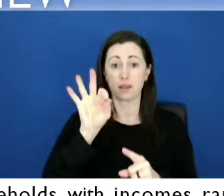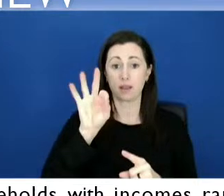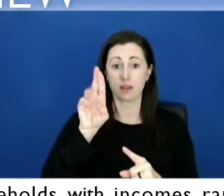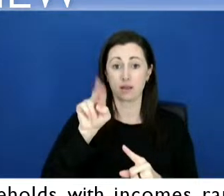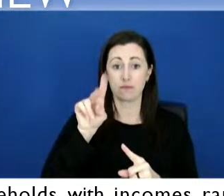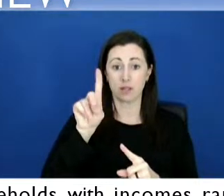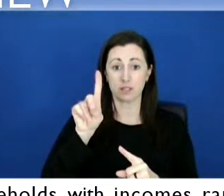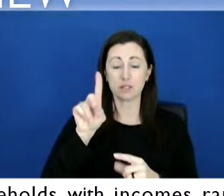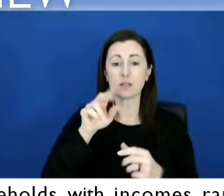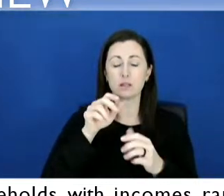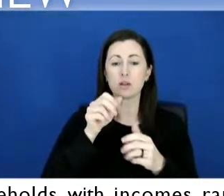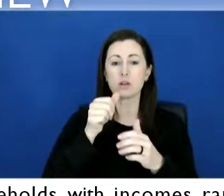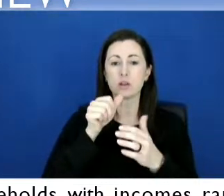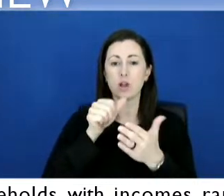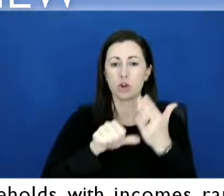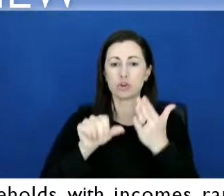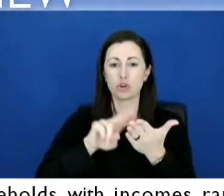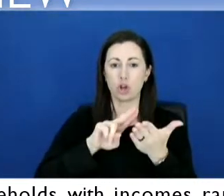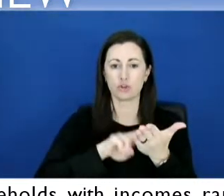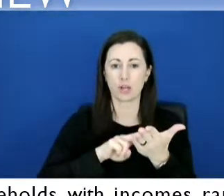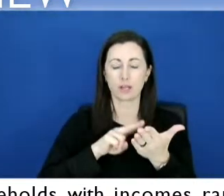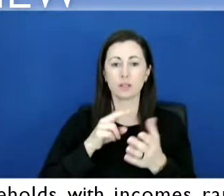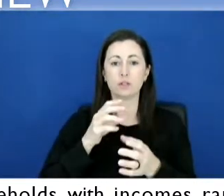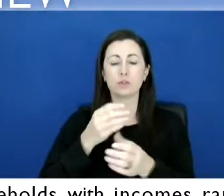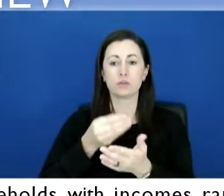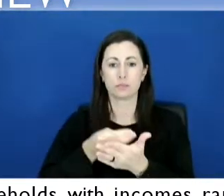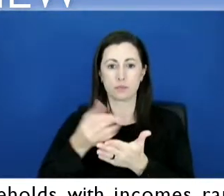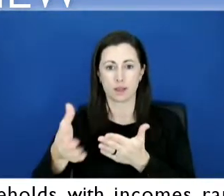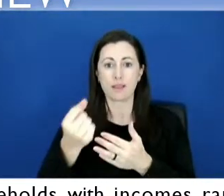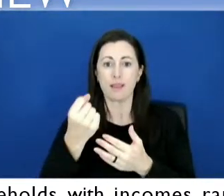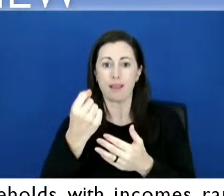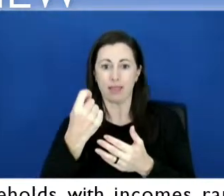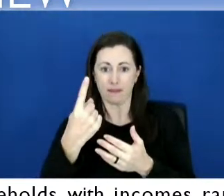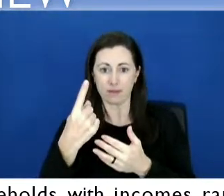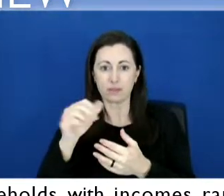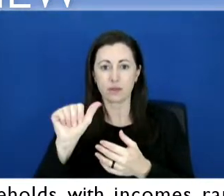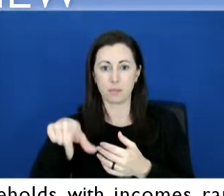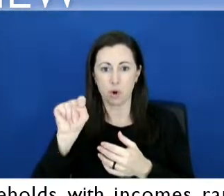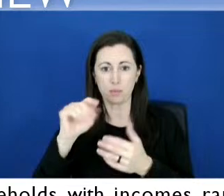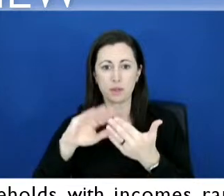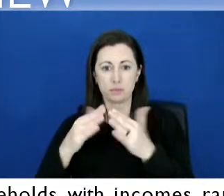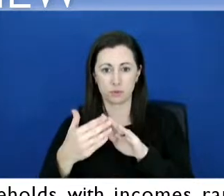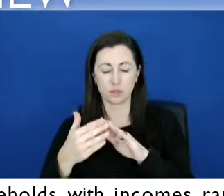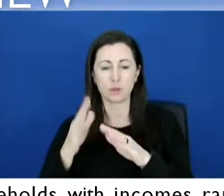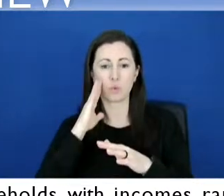THE HOUSING IMPACT FUND IS